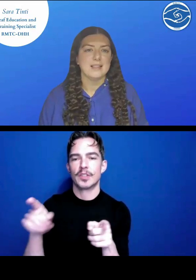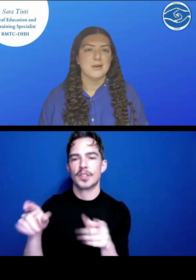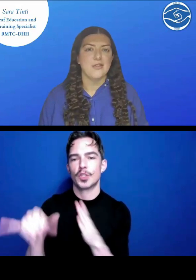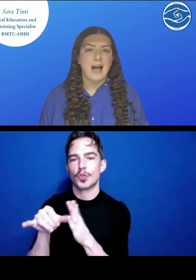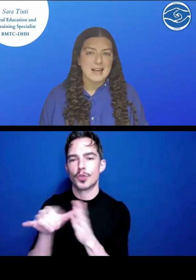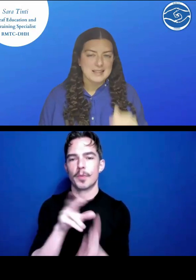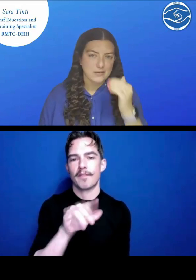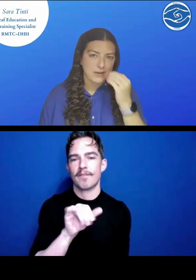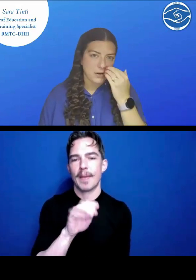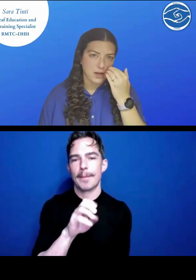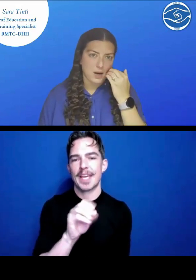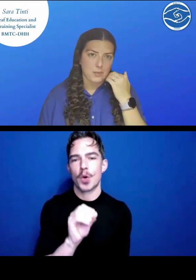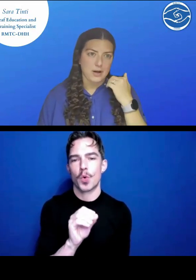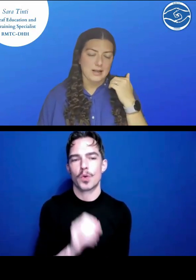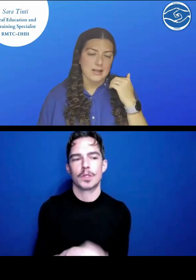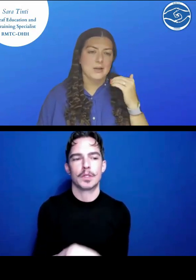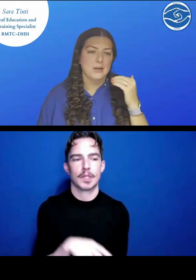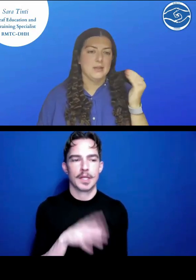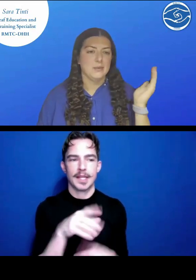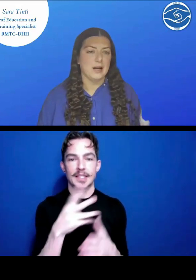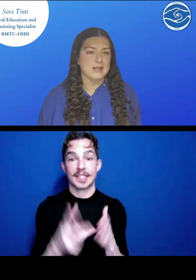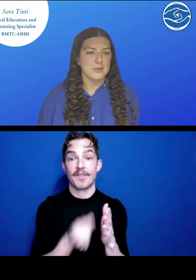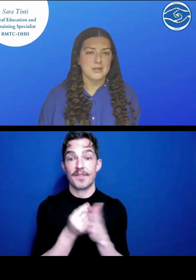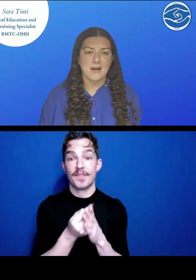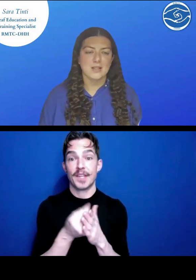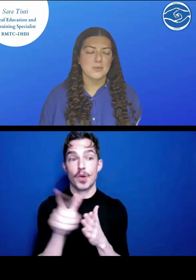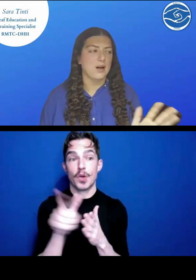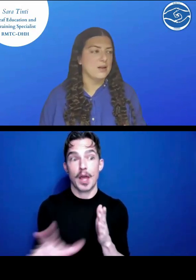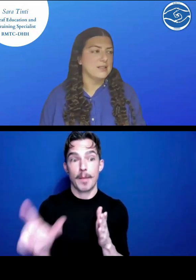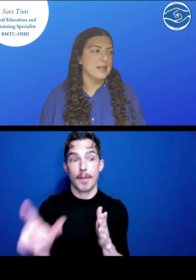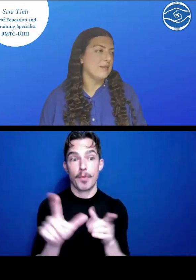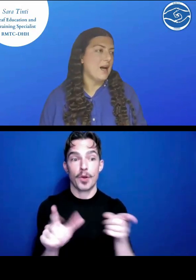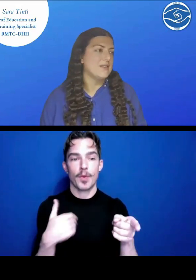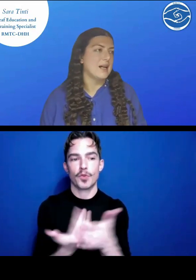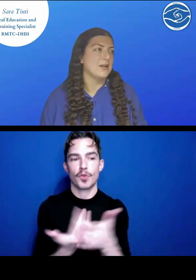All right, so that is the video library. We got some new stuff because we had all our TA-Live!s